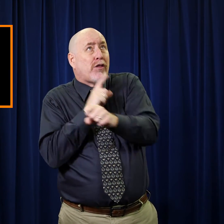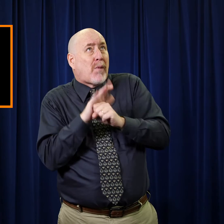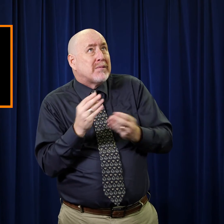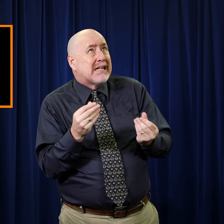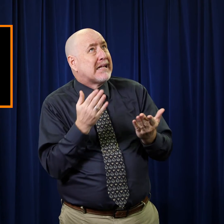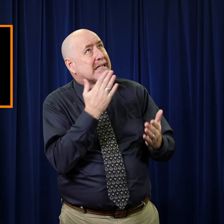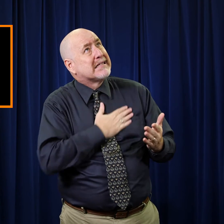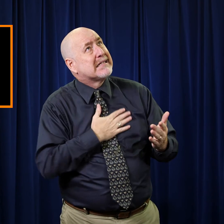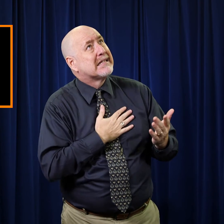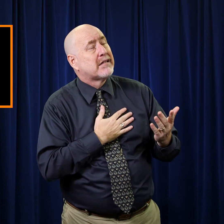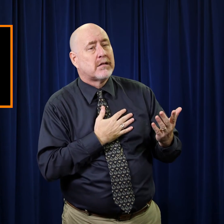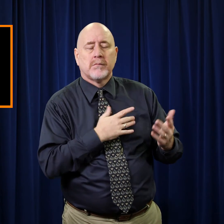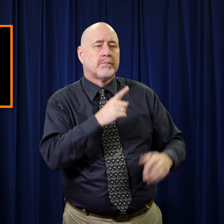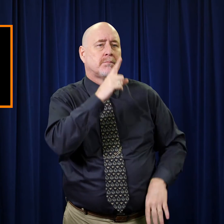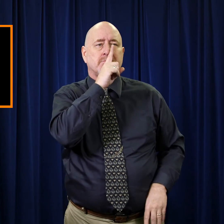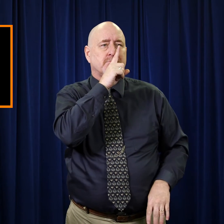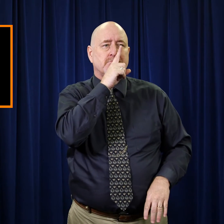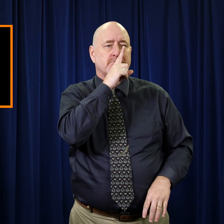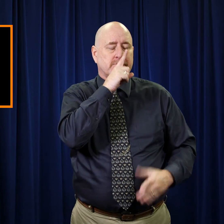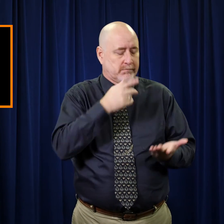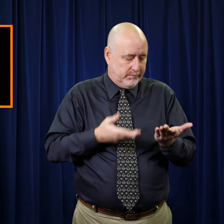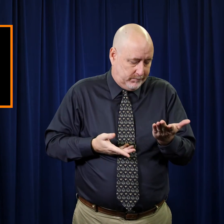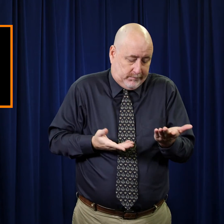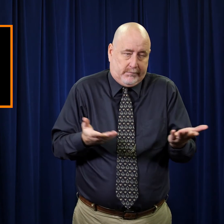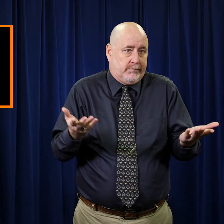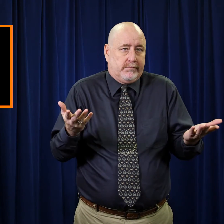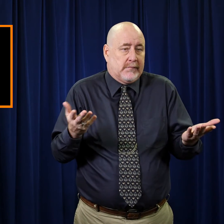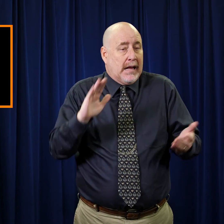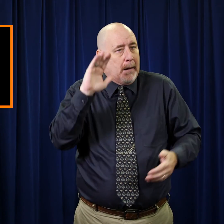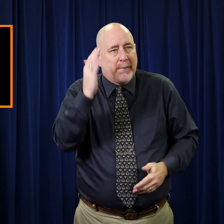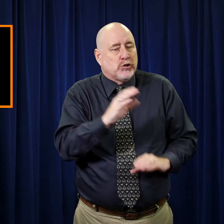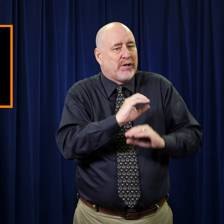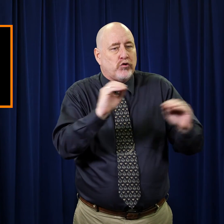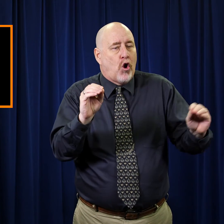give me a year in the Promised Land?" But there's none of that. There